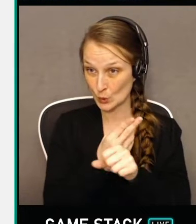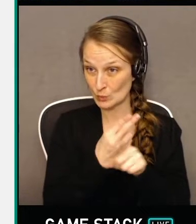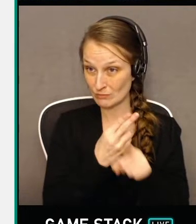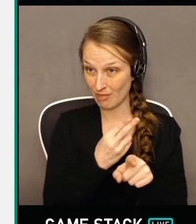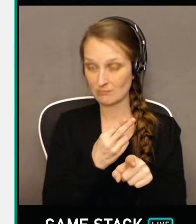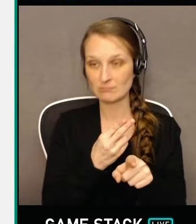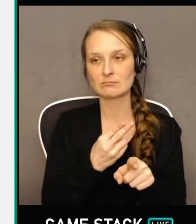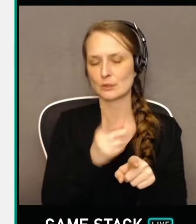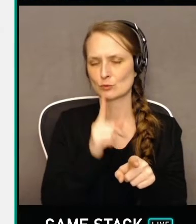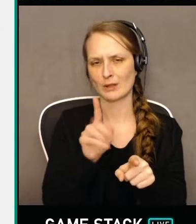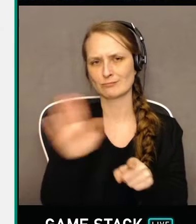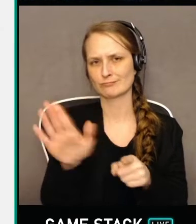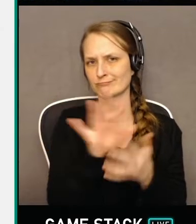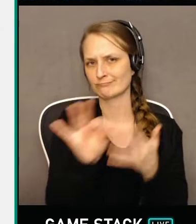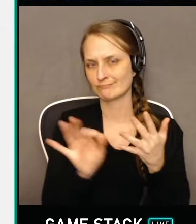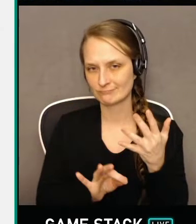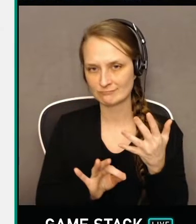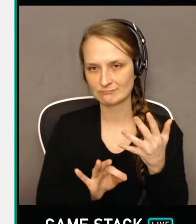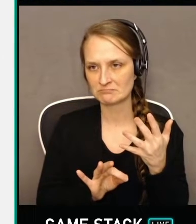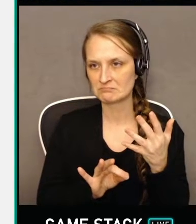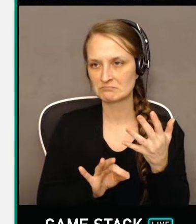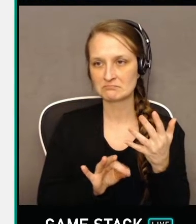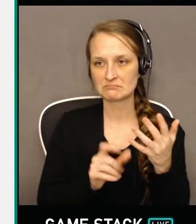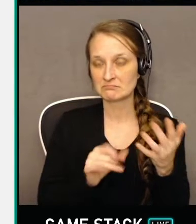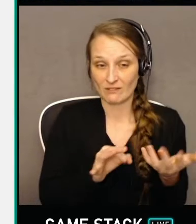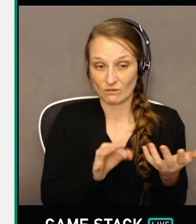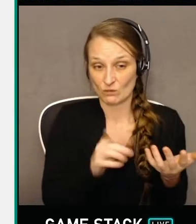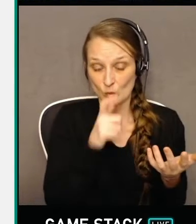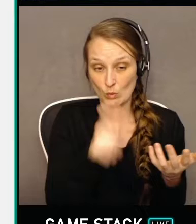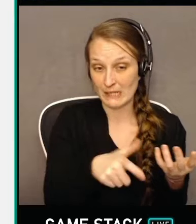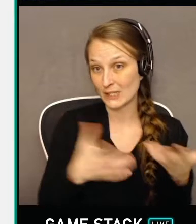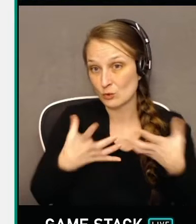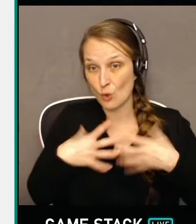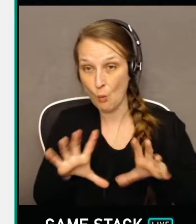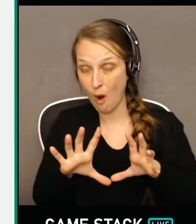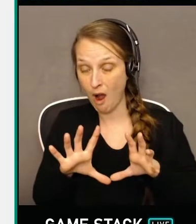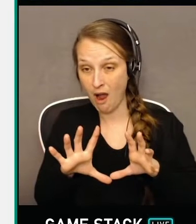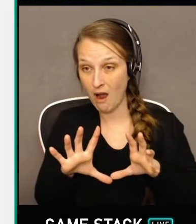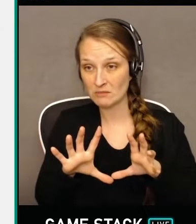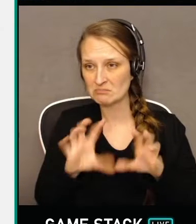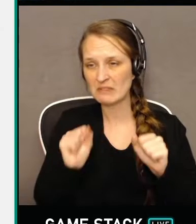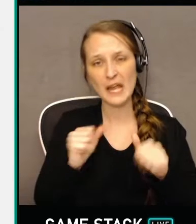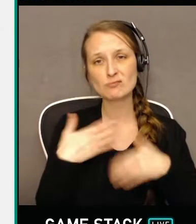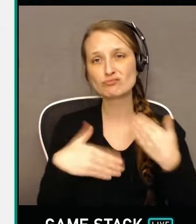Optional, those who don't need or don't want the latest hardware features can carry on like normal.